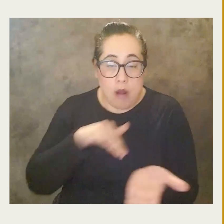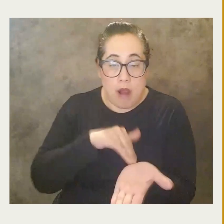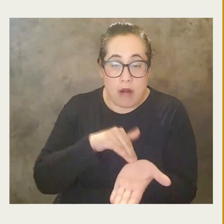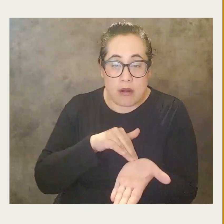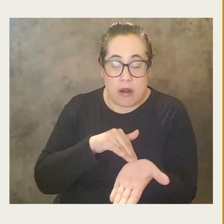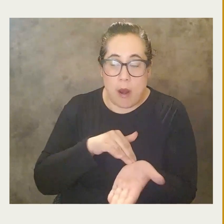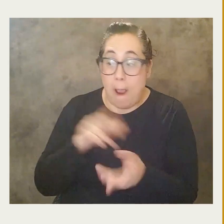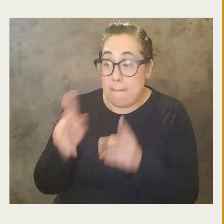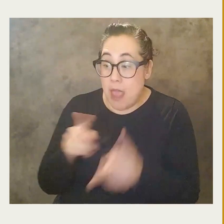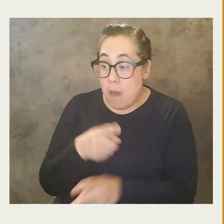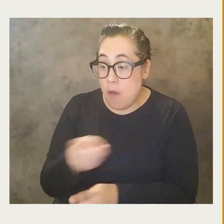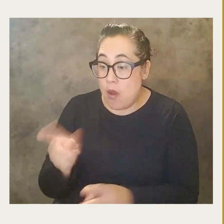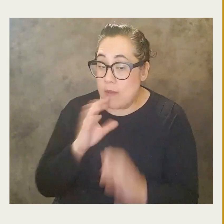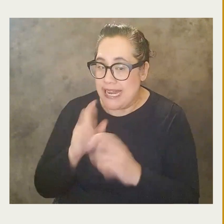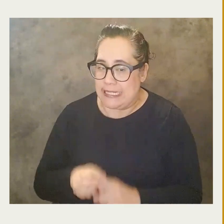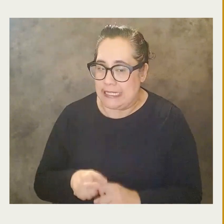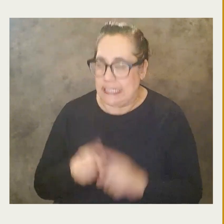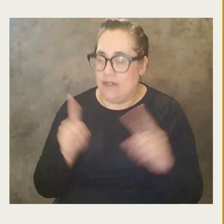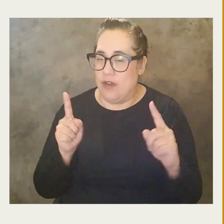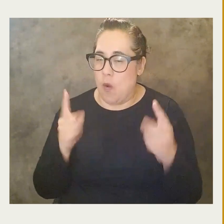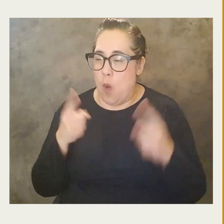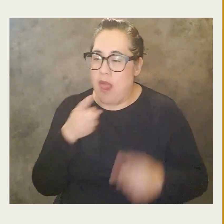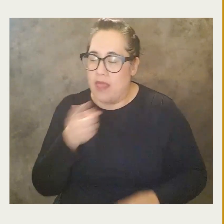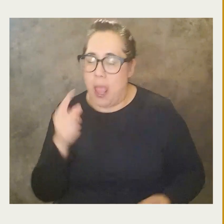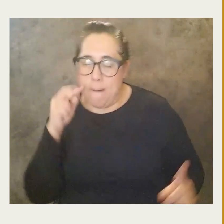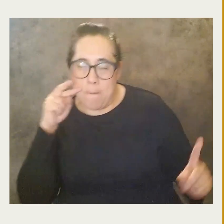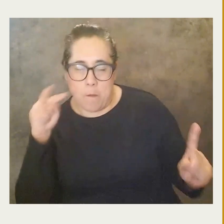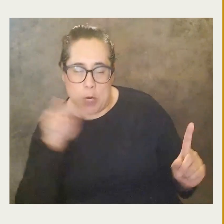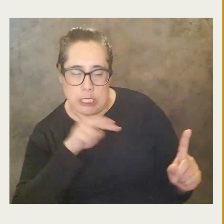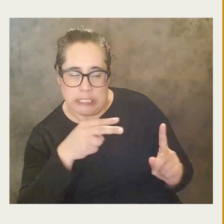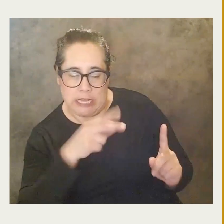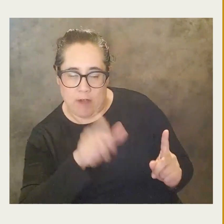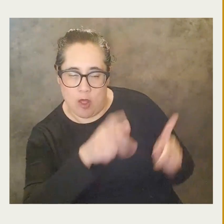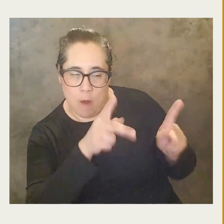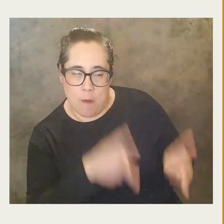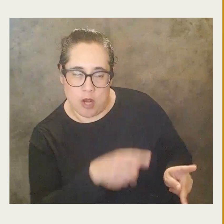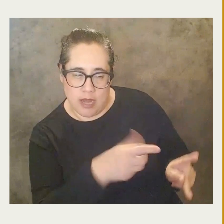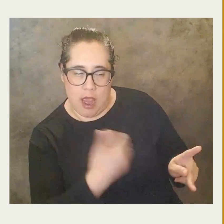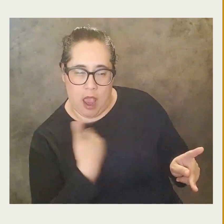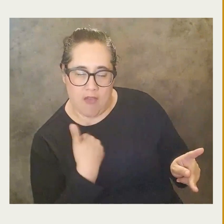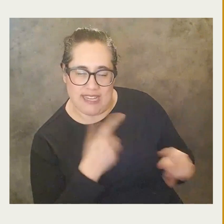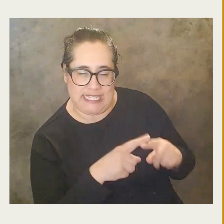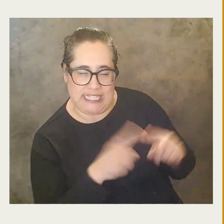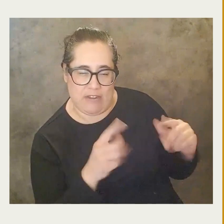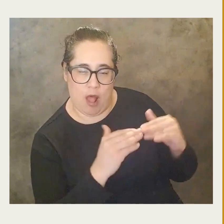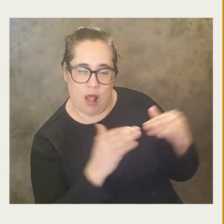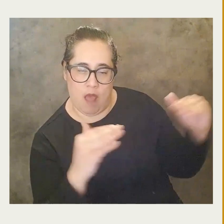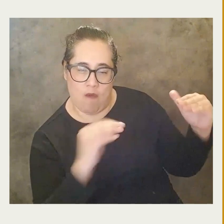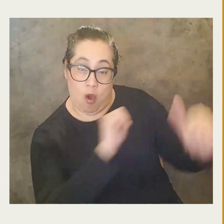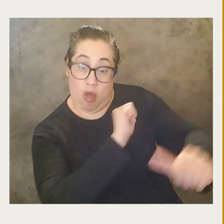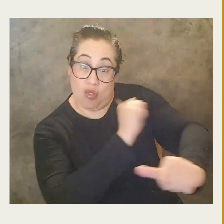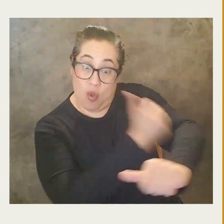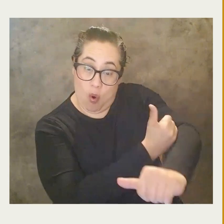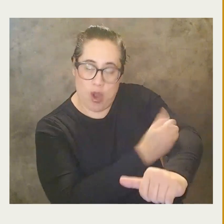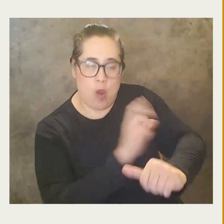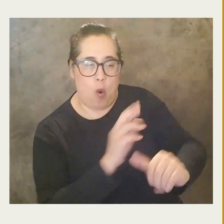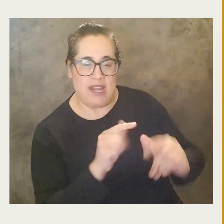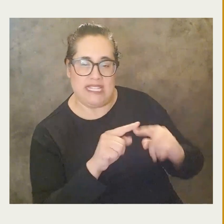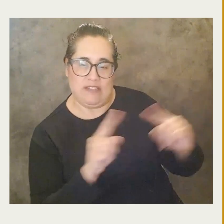People often communicate differently when they perceive ... another person as having a different level of authority or status.